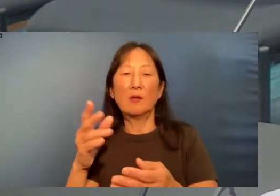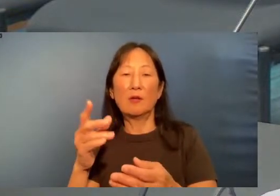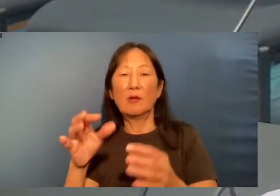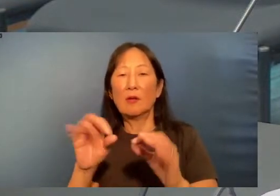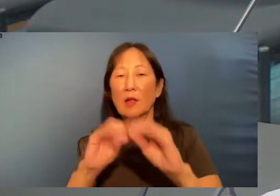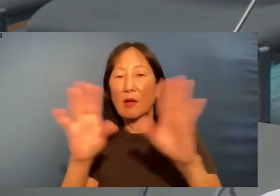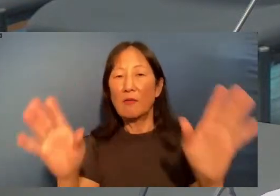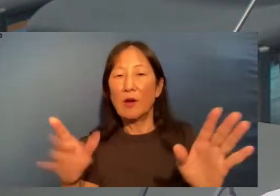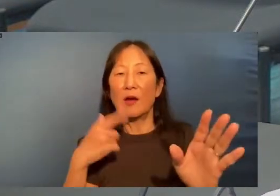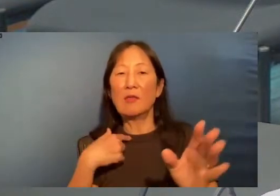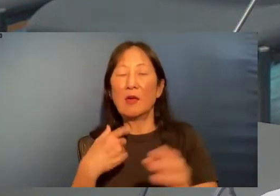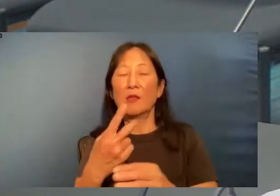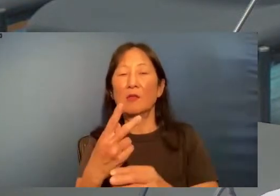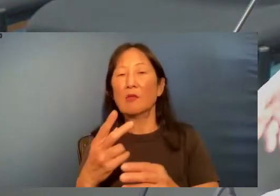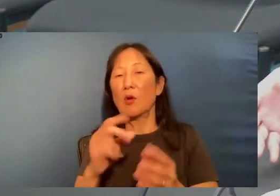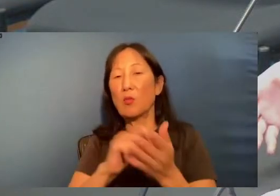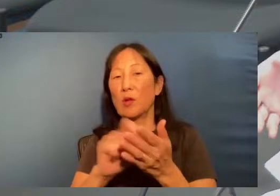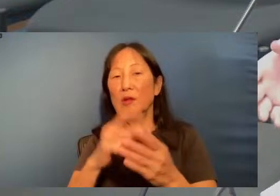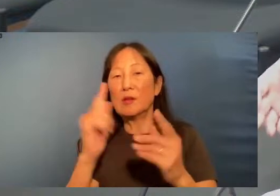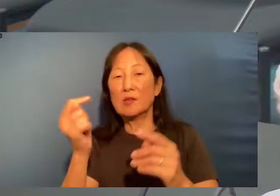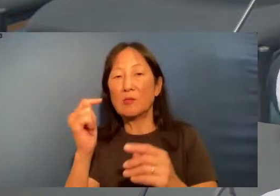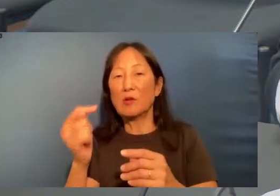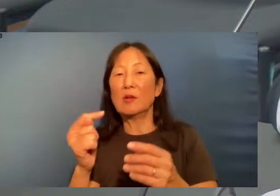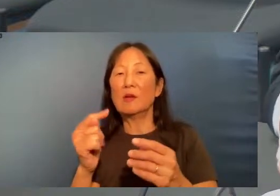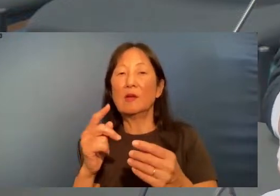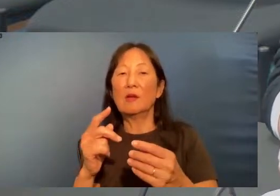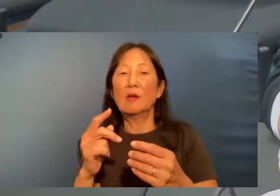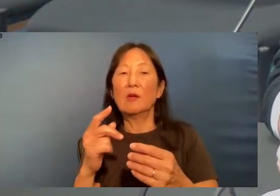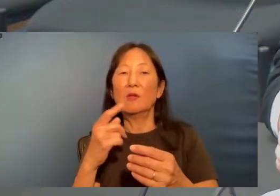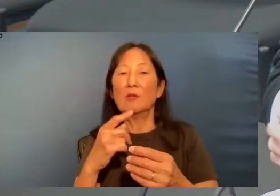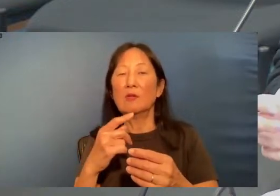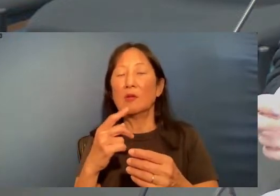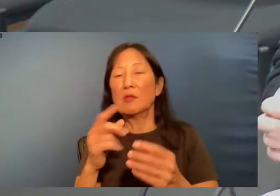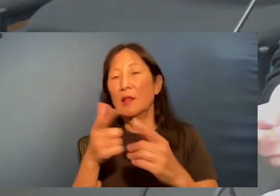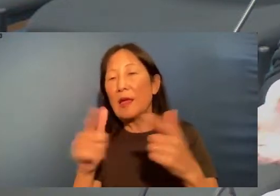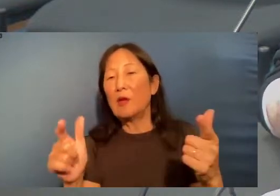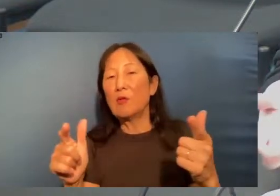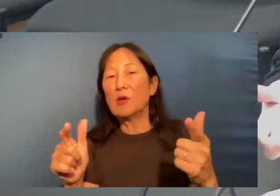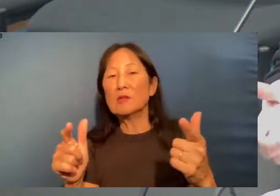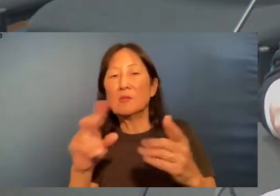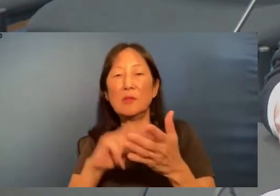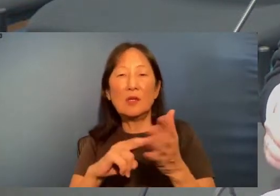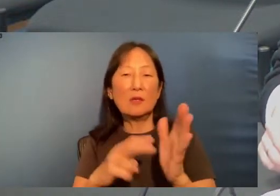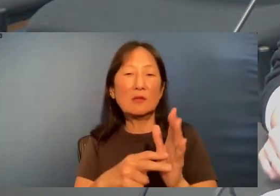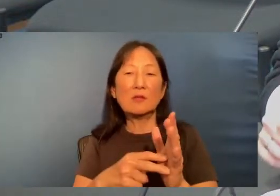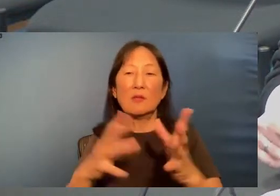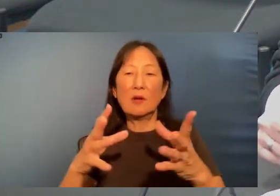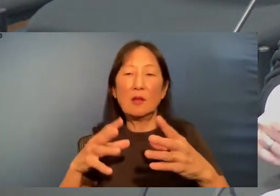testimony, they are simply a language to adopt the recommendations